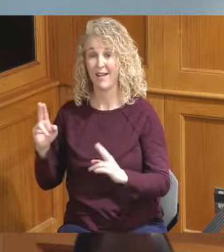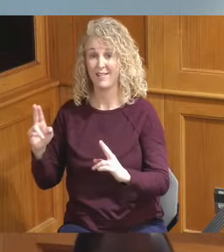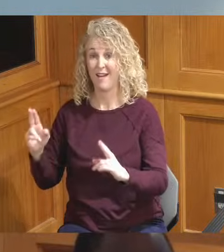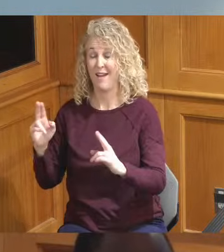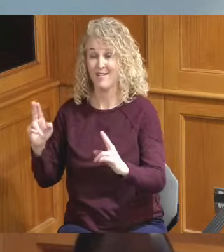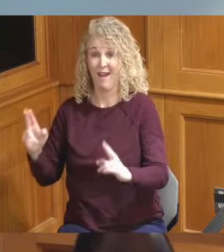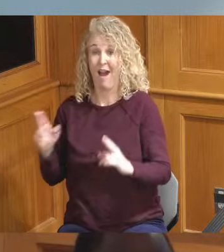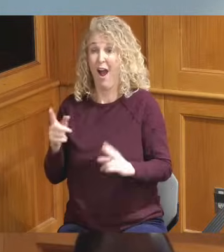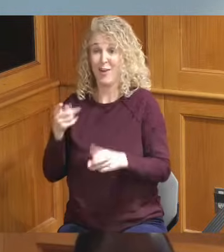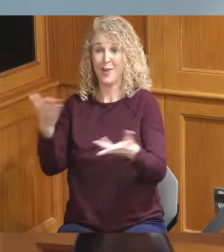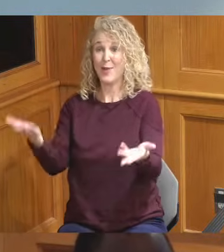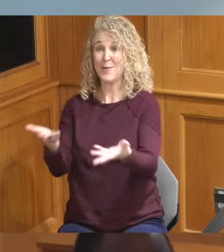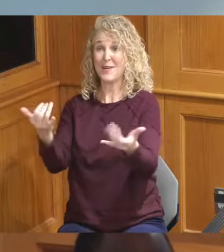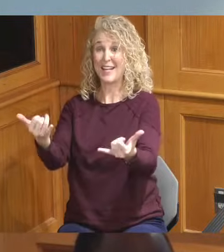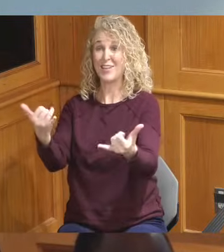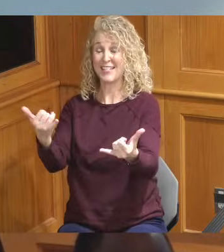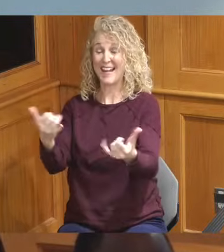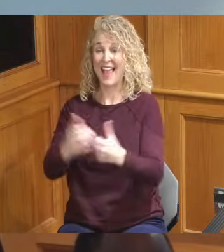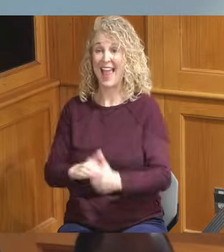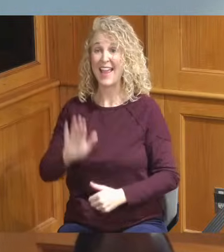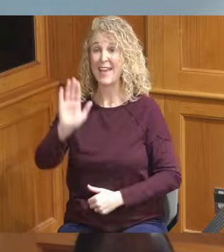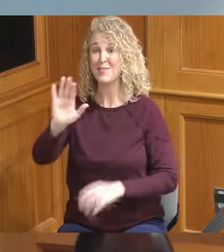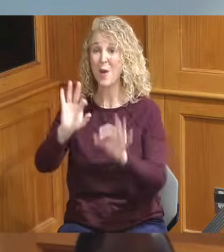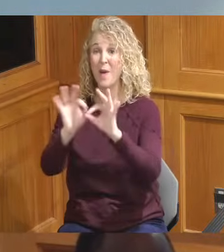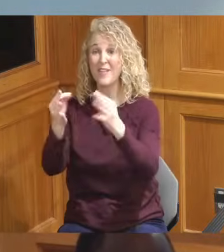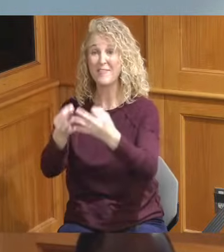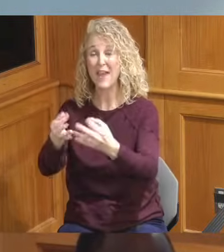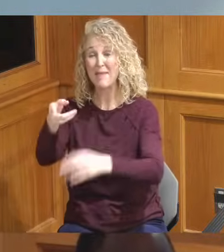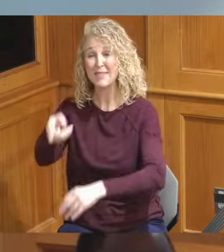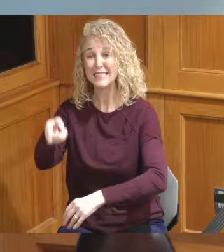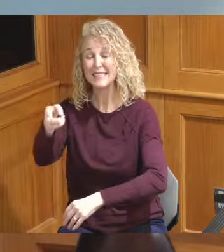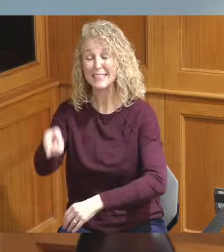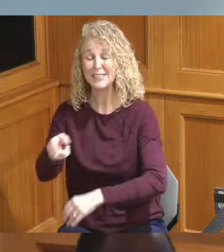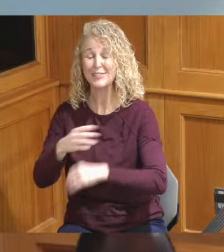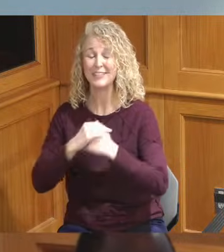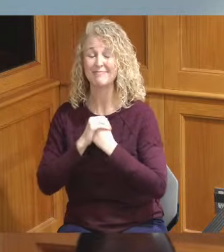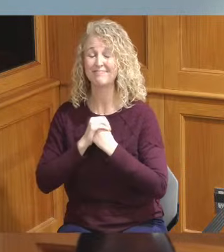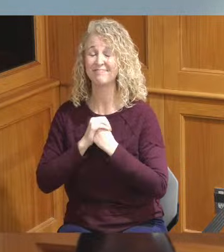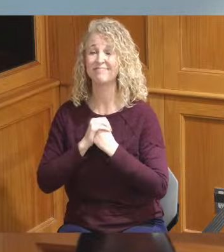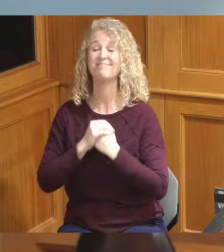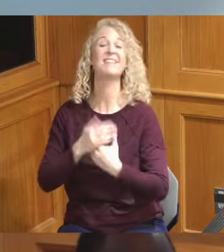front of us today and to hear the history about Betty Roseman. thank you Commissioner Reece for